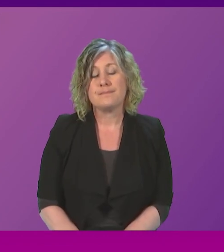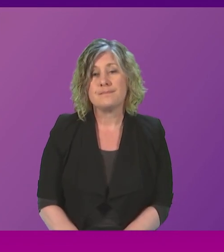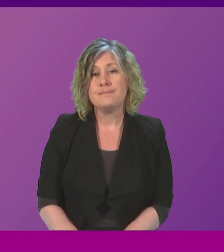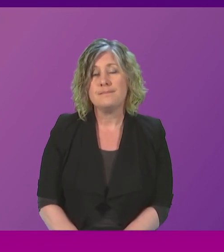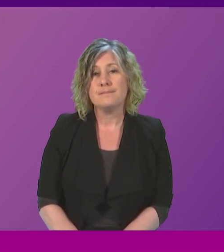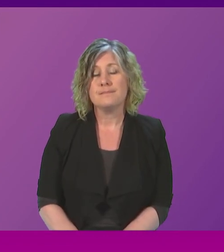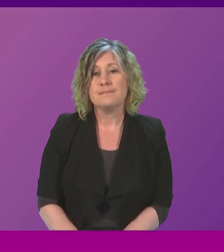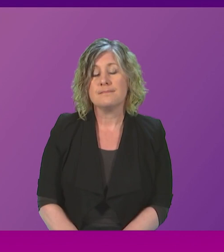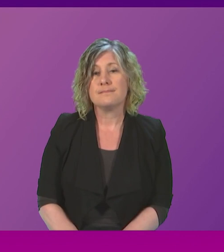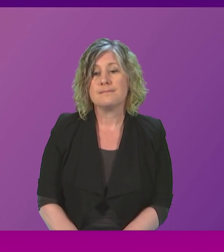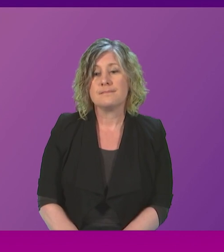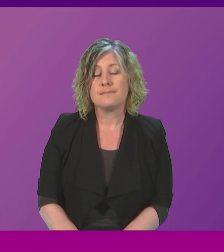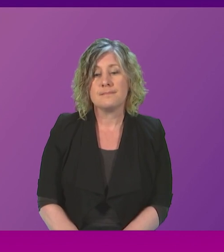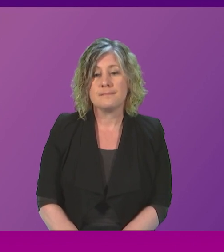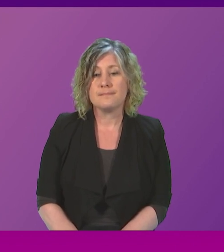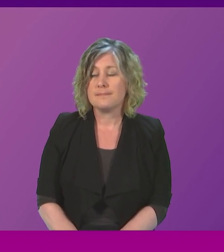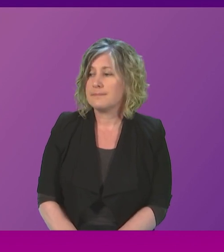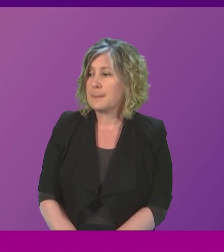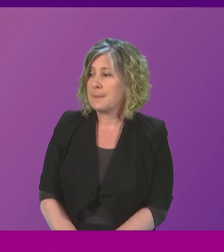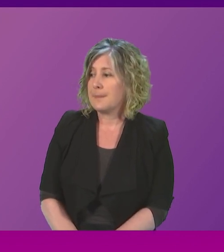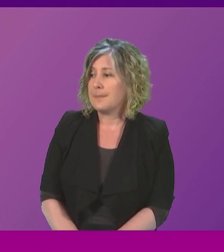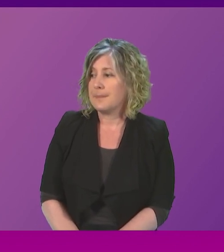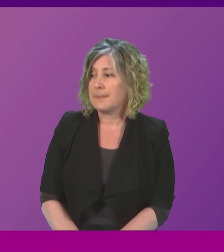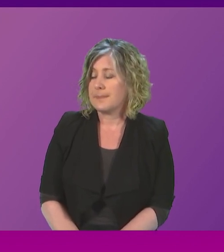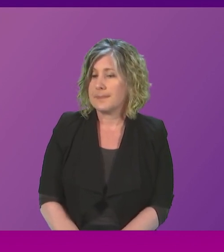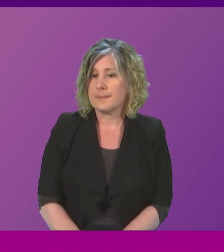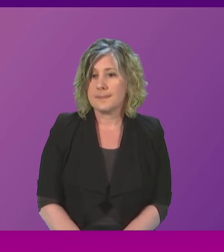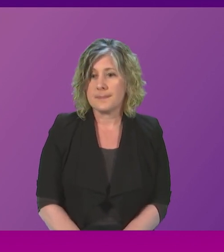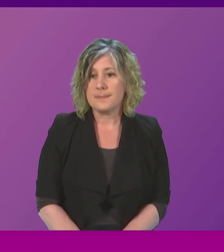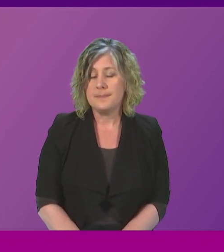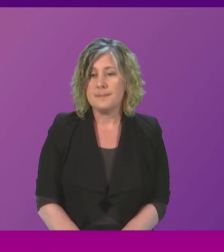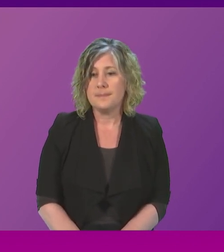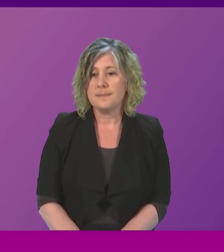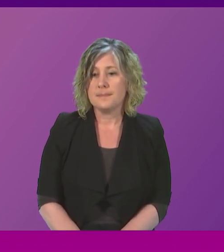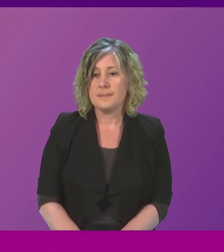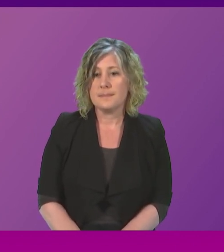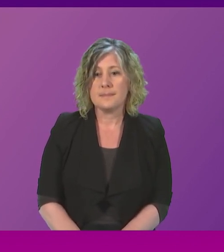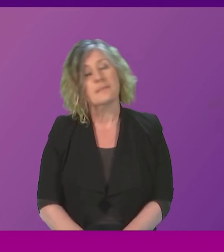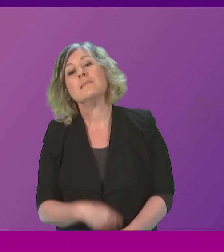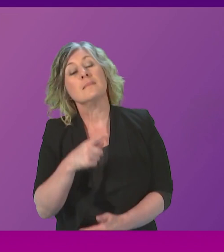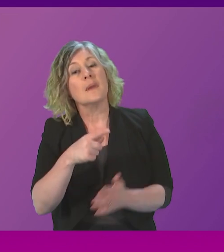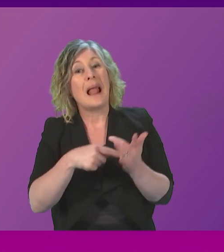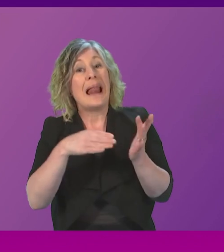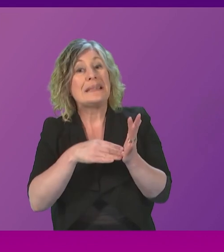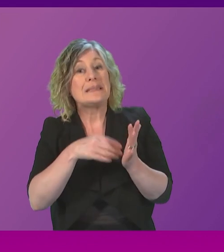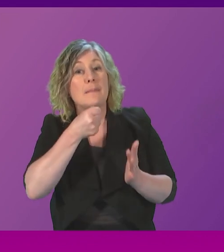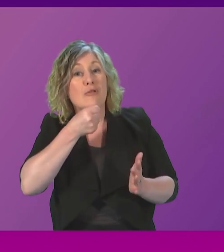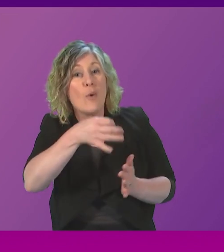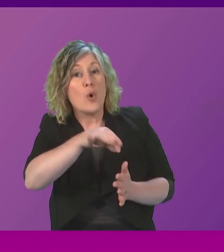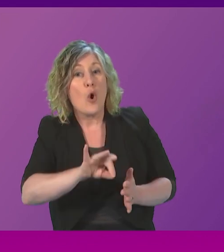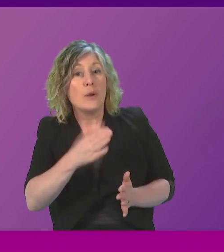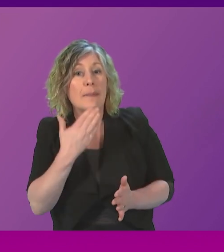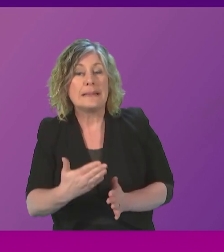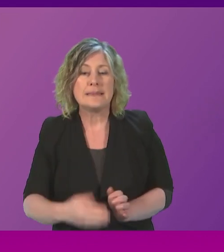Can I have Liz Smith’s microphone, please?